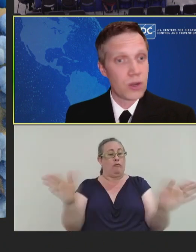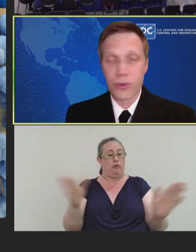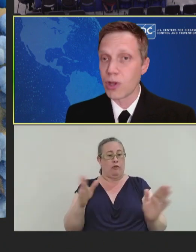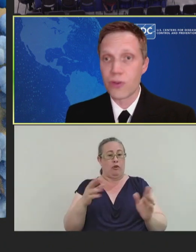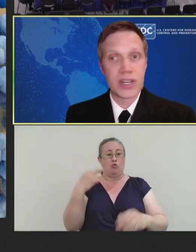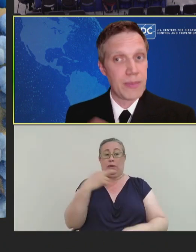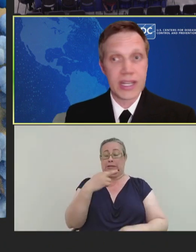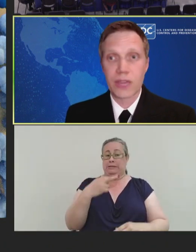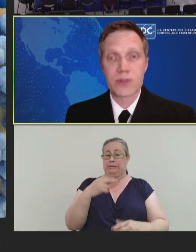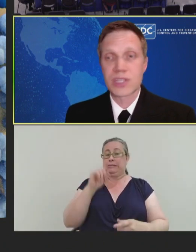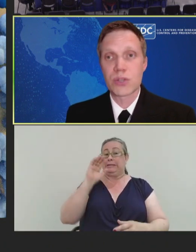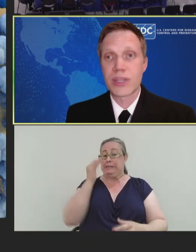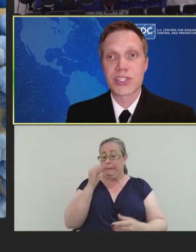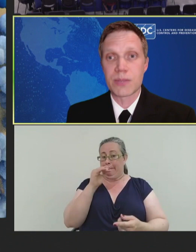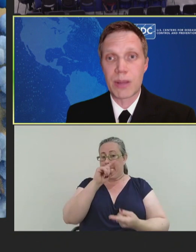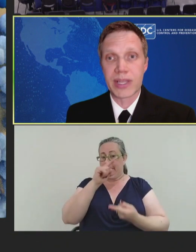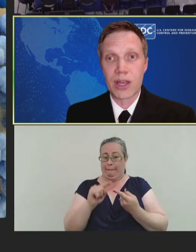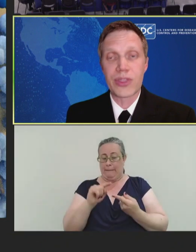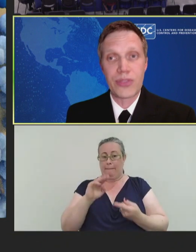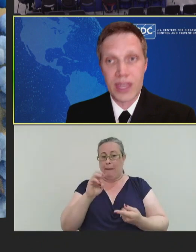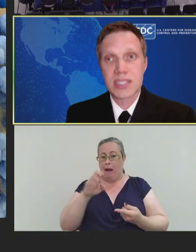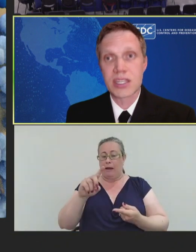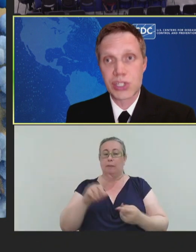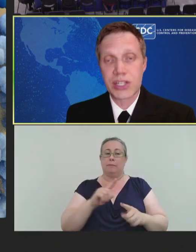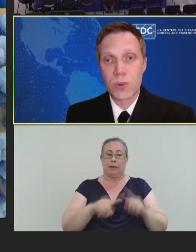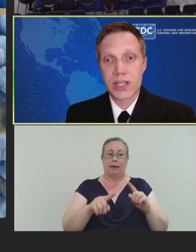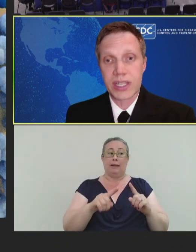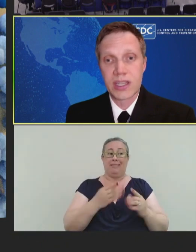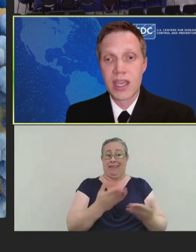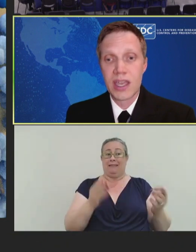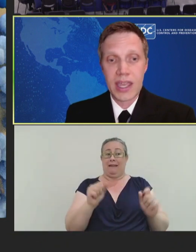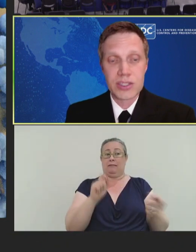from COVID and many other situations in public health that things can change quickly. And we